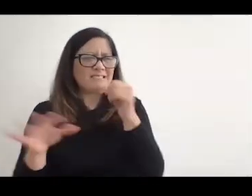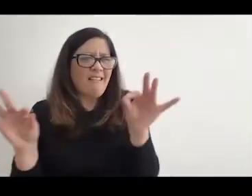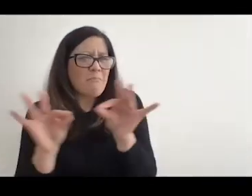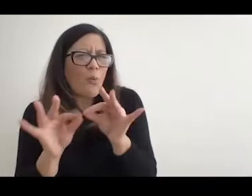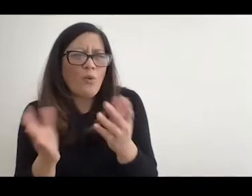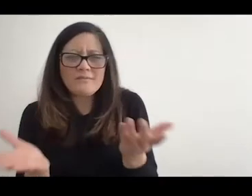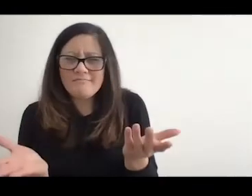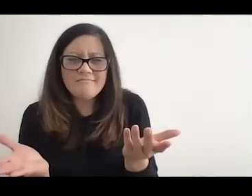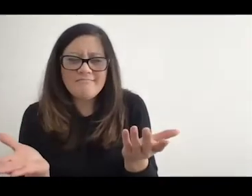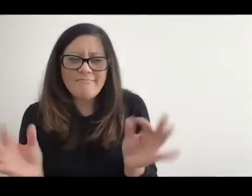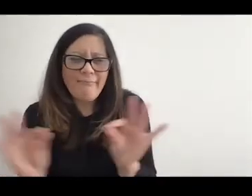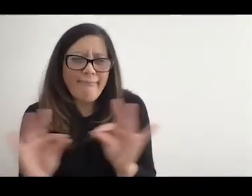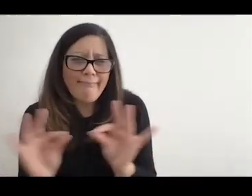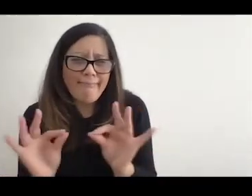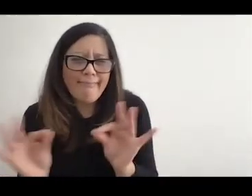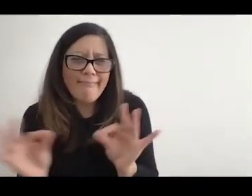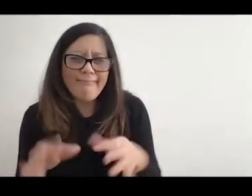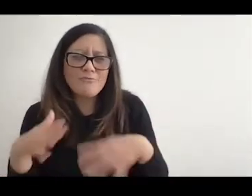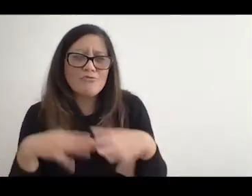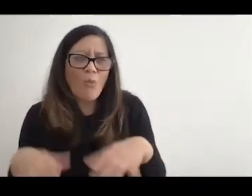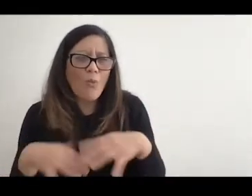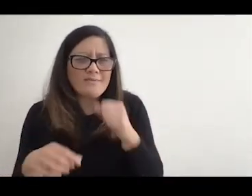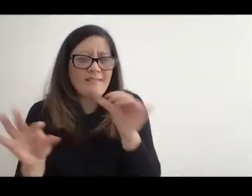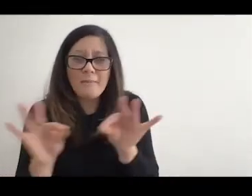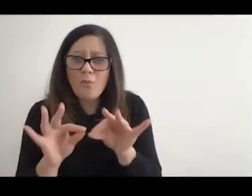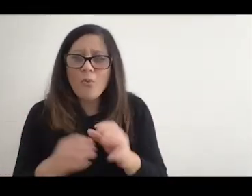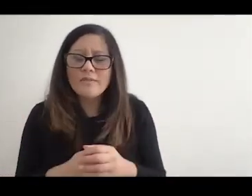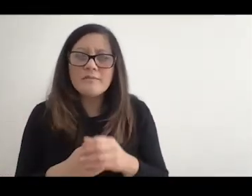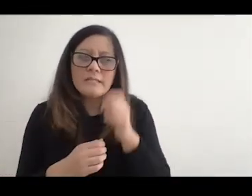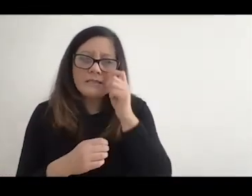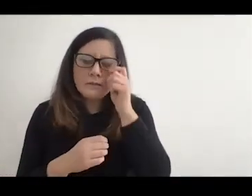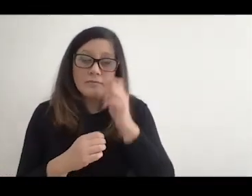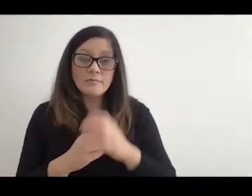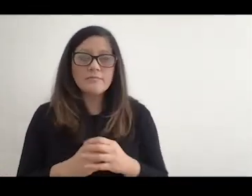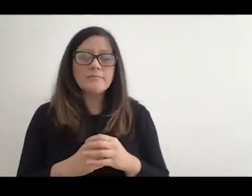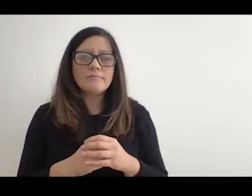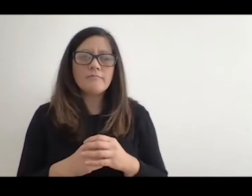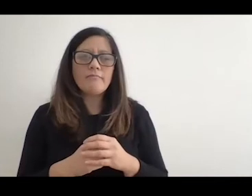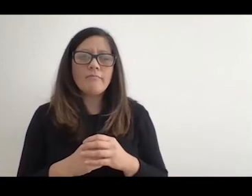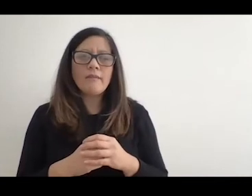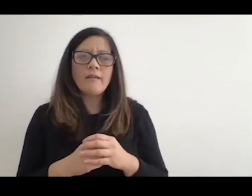just all of these ideas that I think. When you take a look at basic